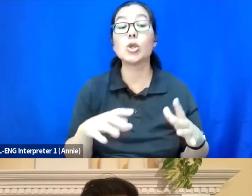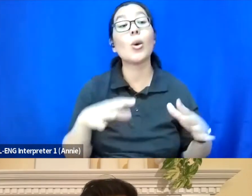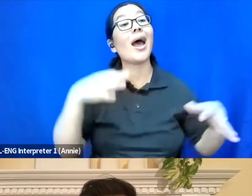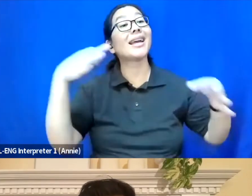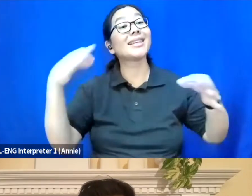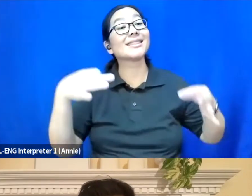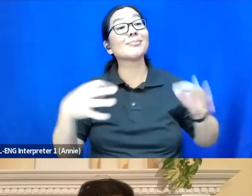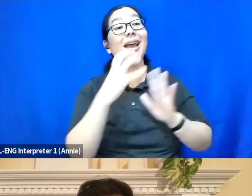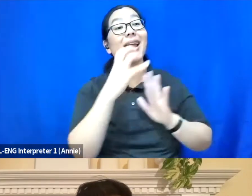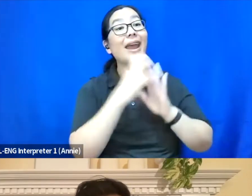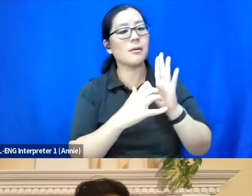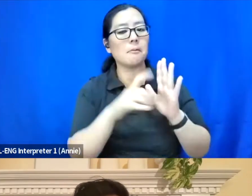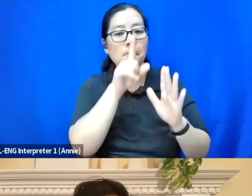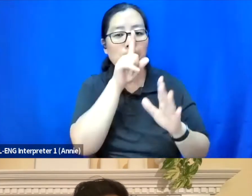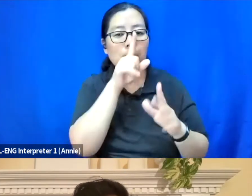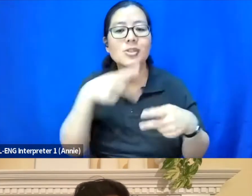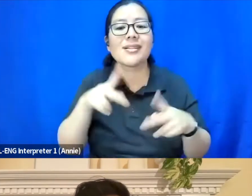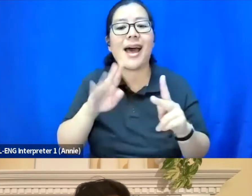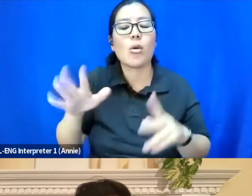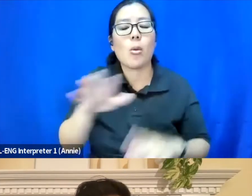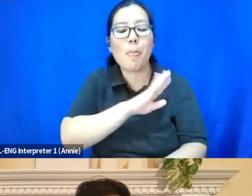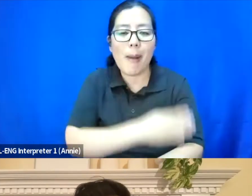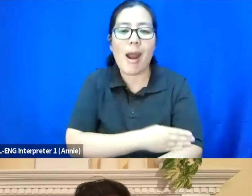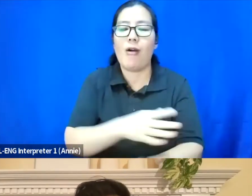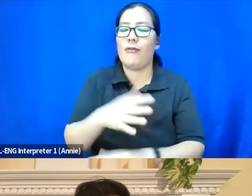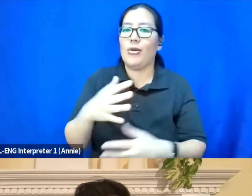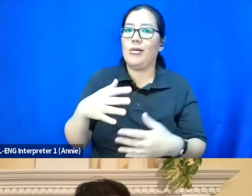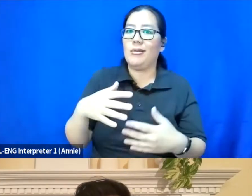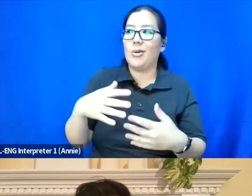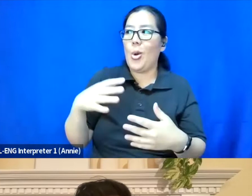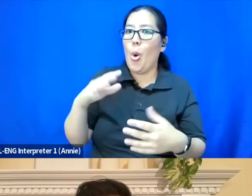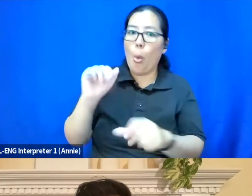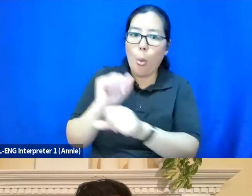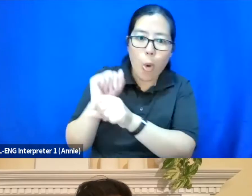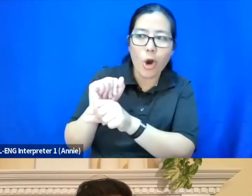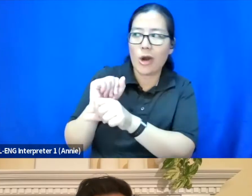and easy to understand because you can't rewind a radio show.